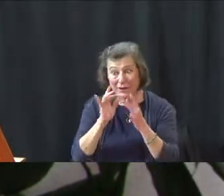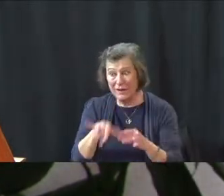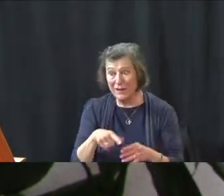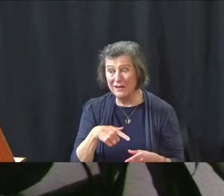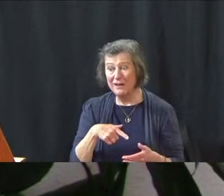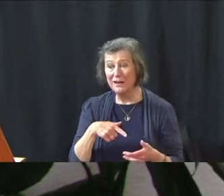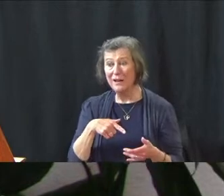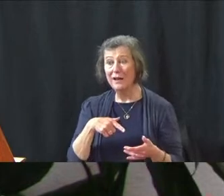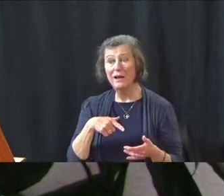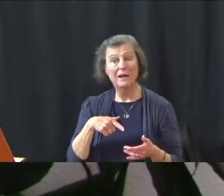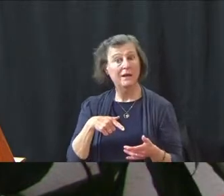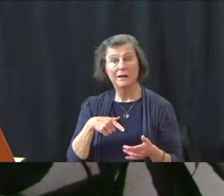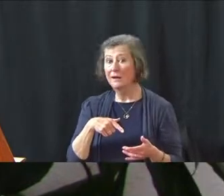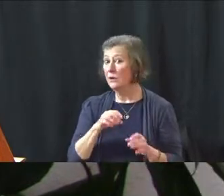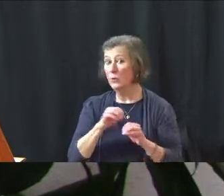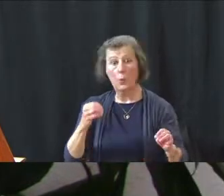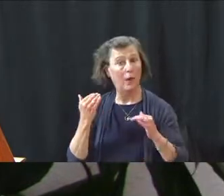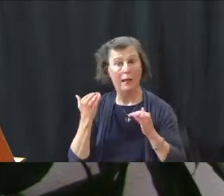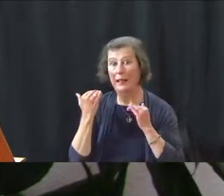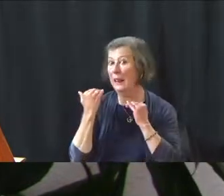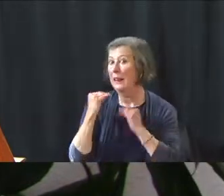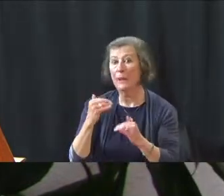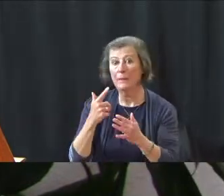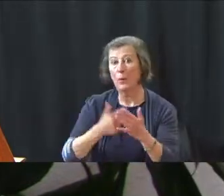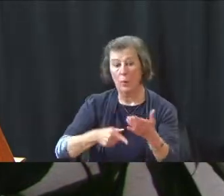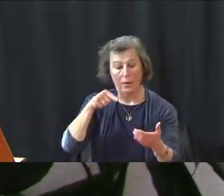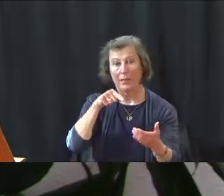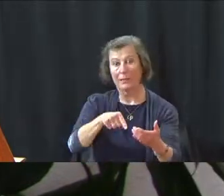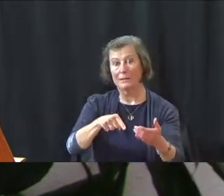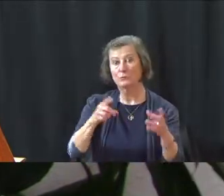There's just no limits to what it can do.